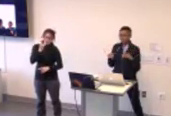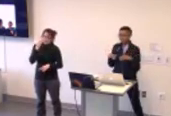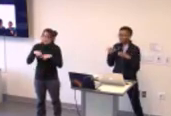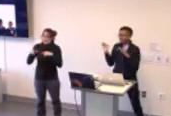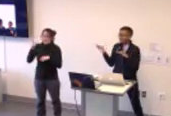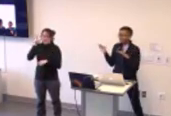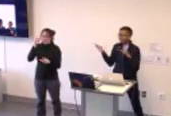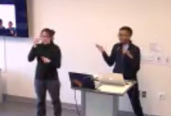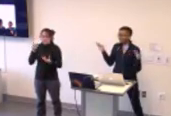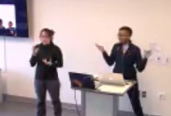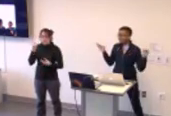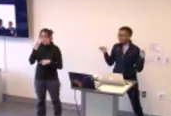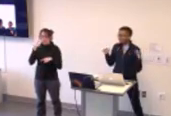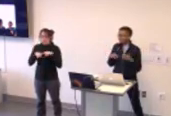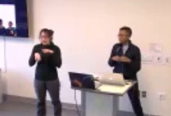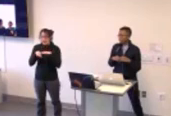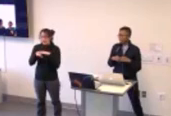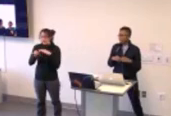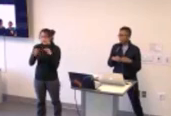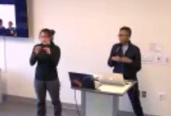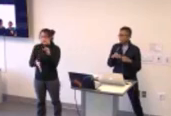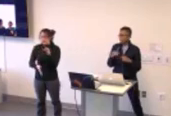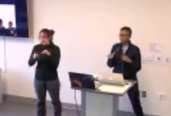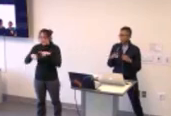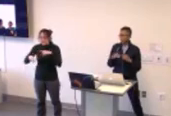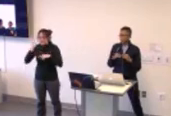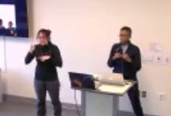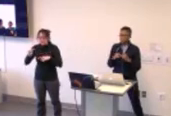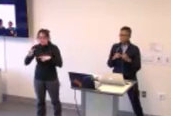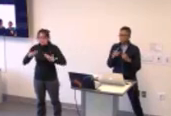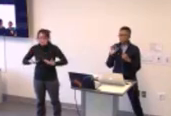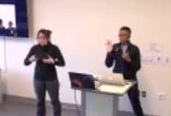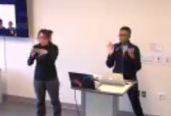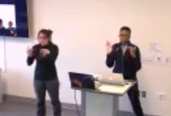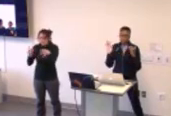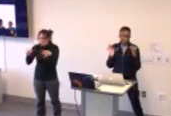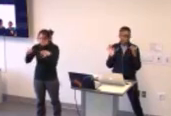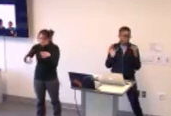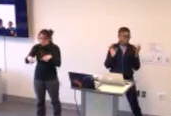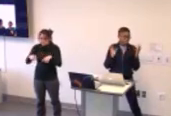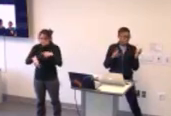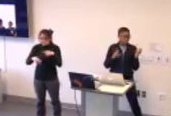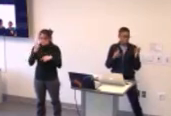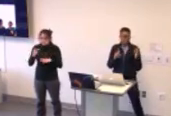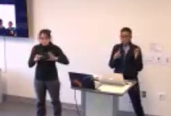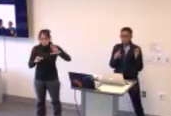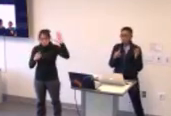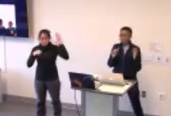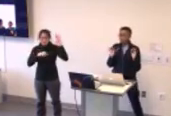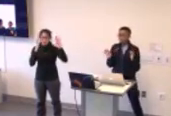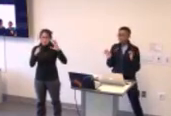If anyone can't access the interpreters for any reason. Captioning for any reason, please raise your hand. So we can make sure that that's .